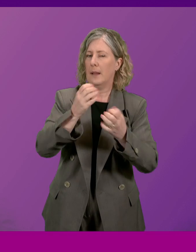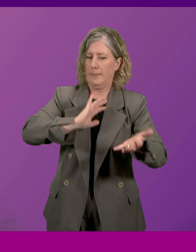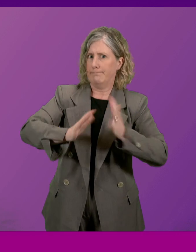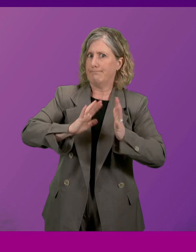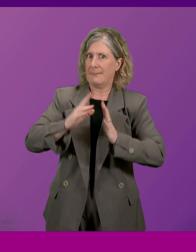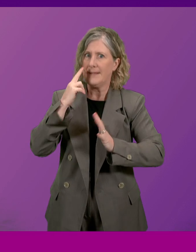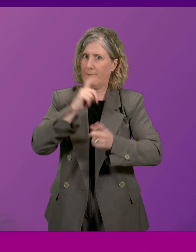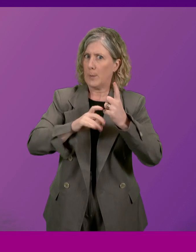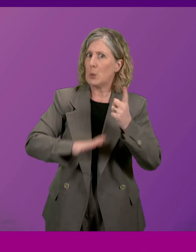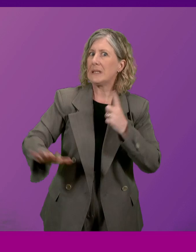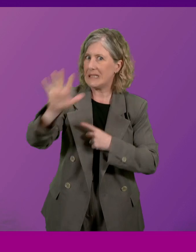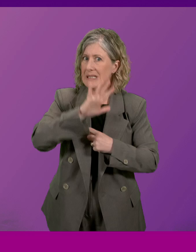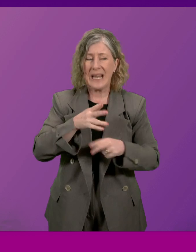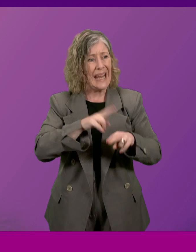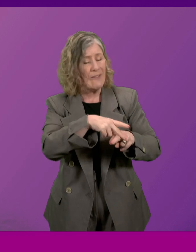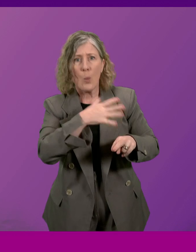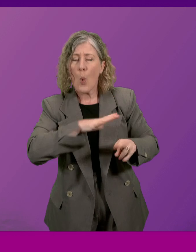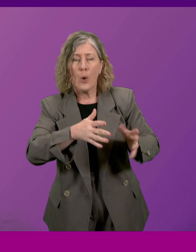If, to seek further assurance, Mr Griffin wishes to raise any more material with me,